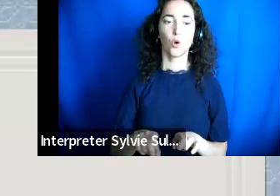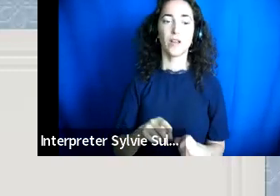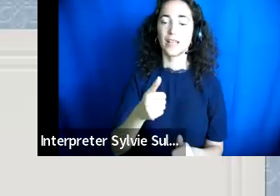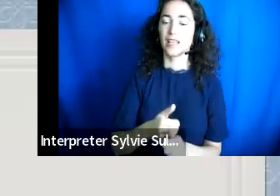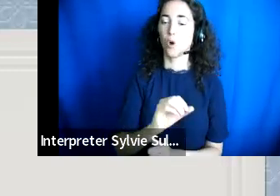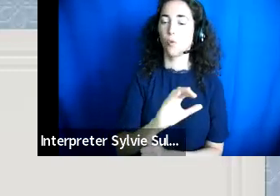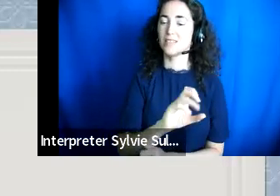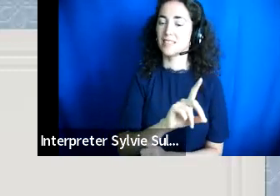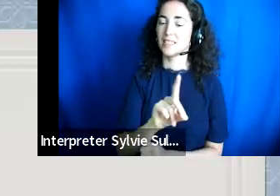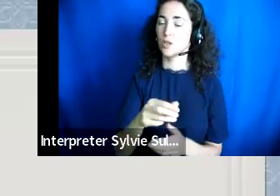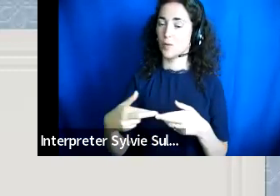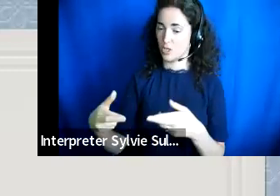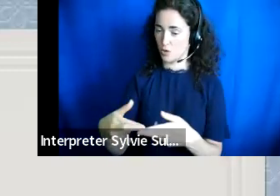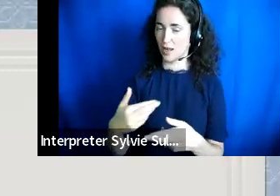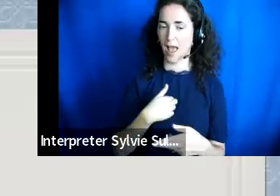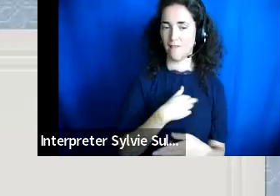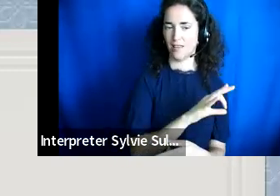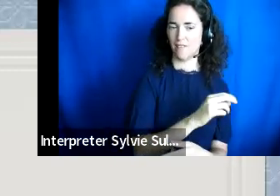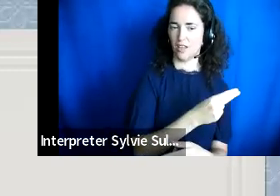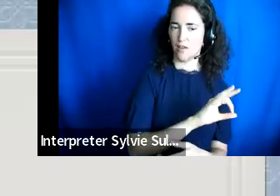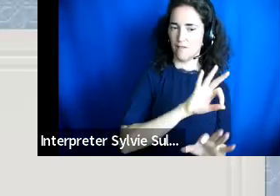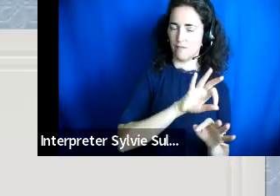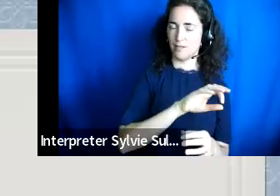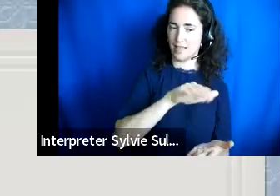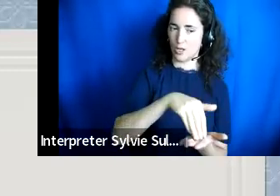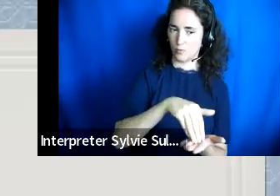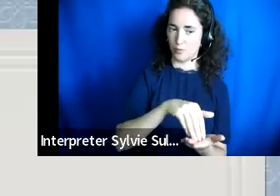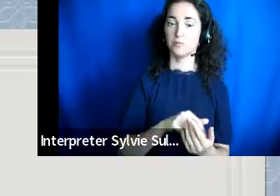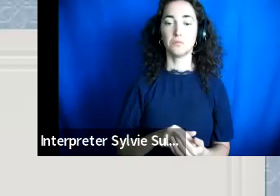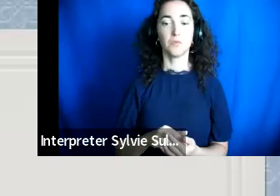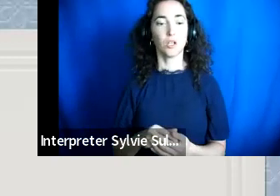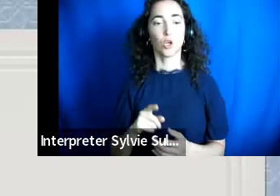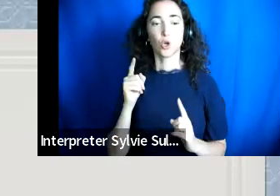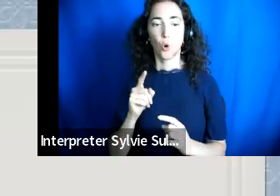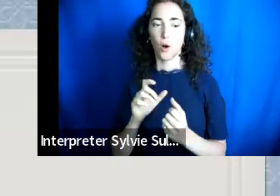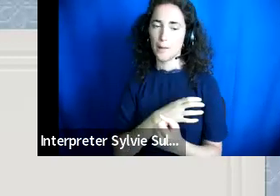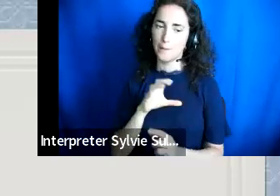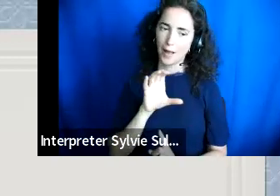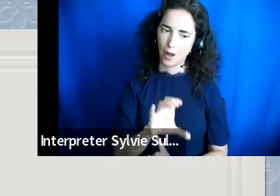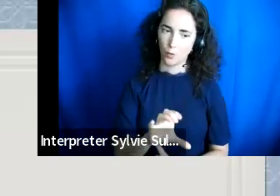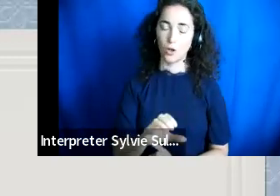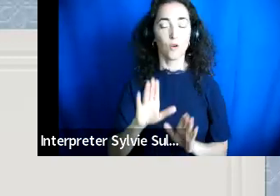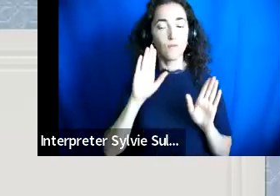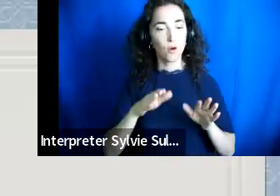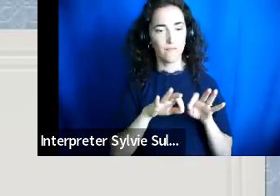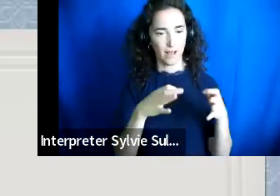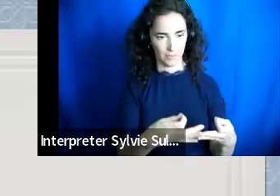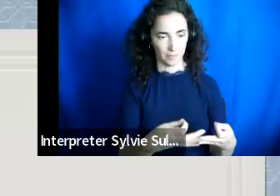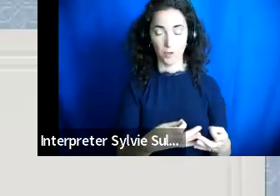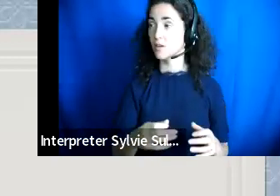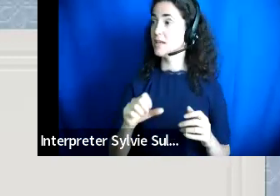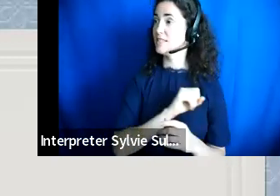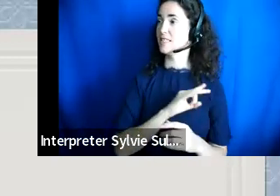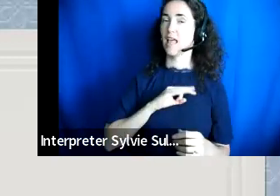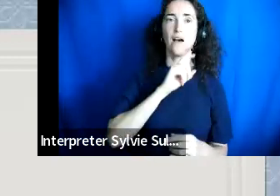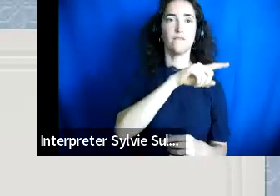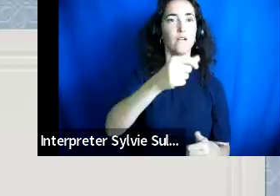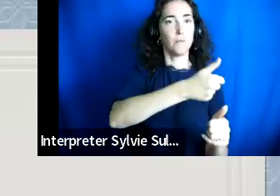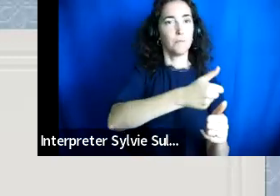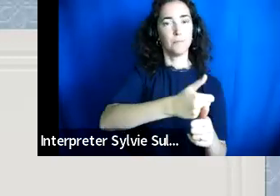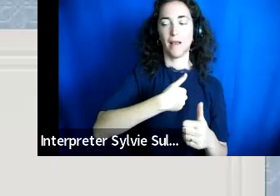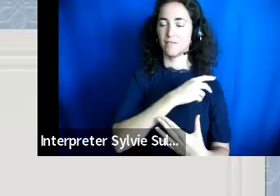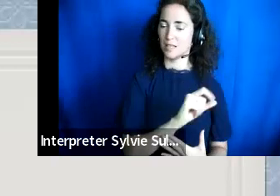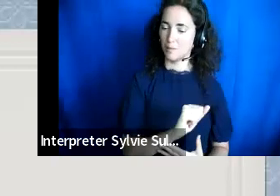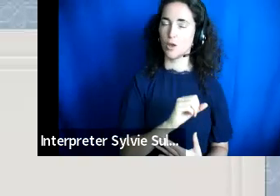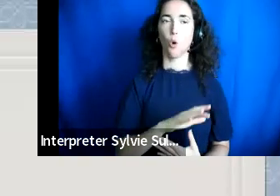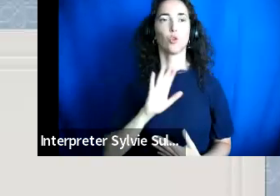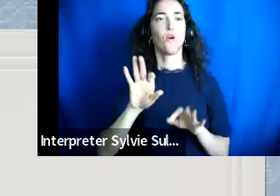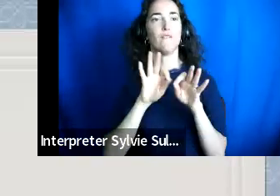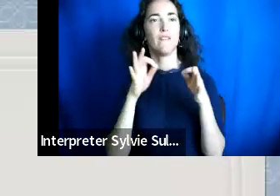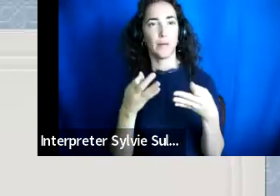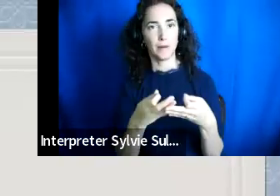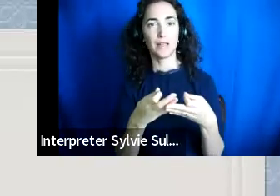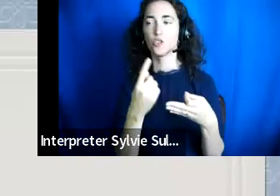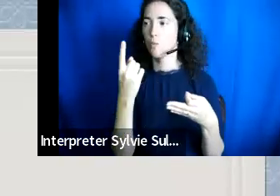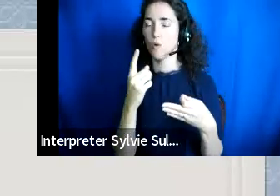We're about promoting advocacy from palm and we're family directed the staff have disabilities and or family members with disabilities, and it's about being a one stop shop for disability information